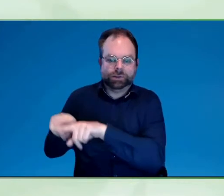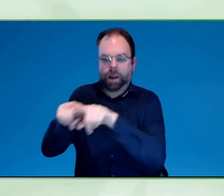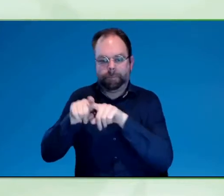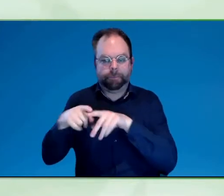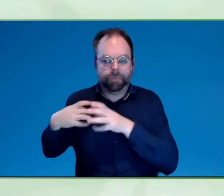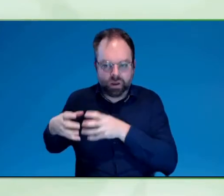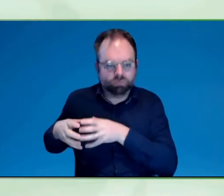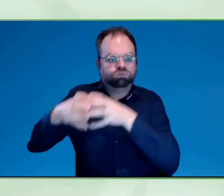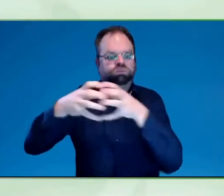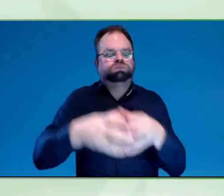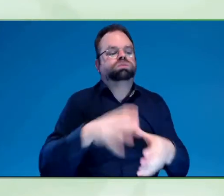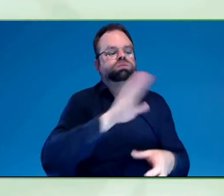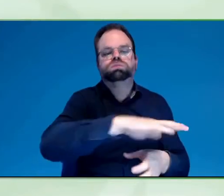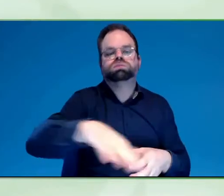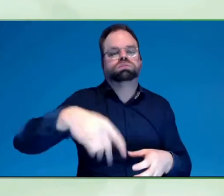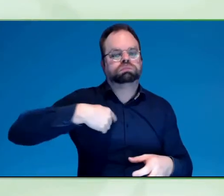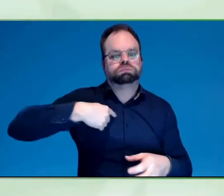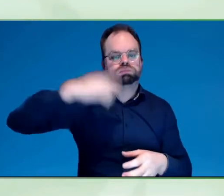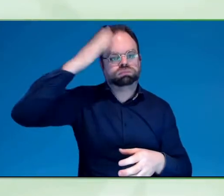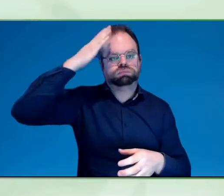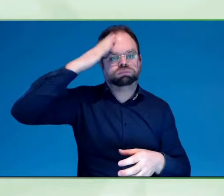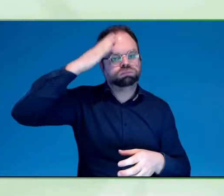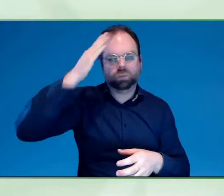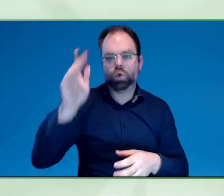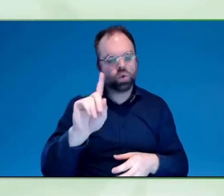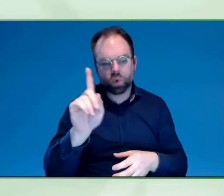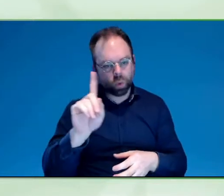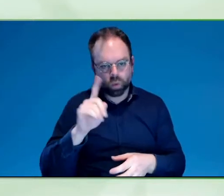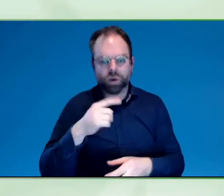South America, Australia, but we need more voices.